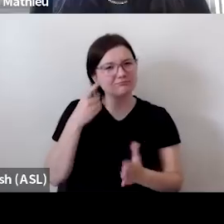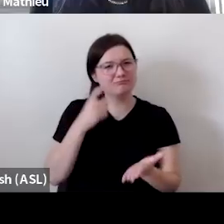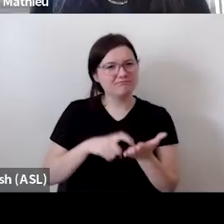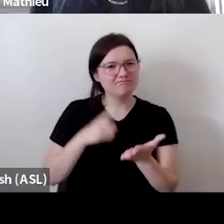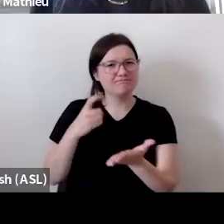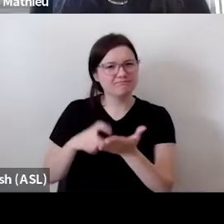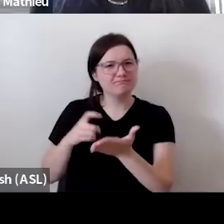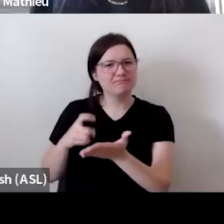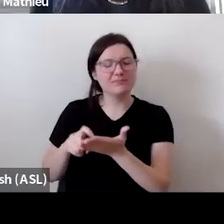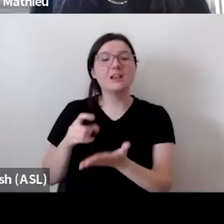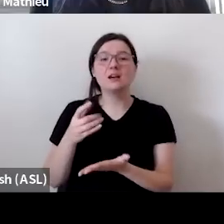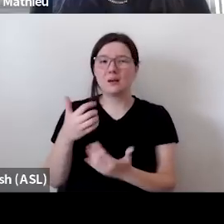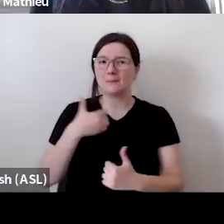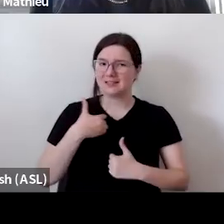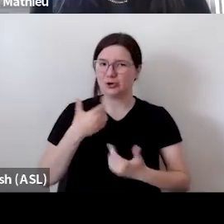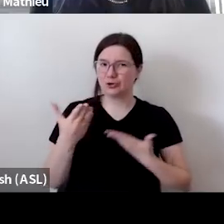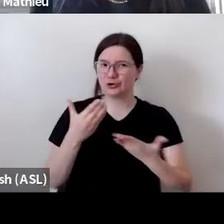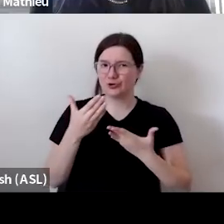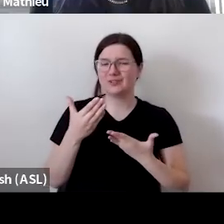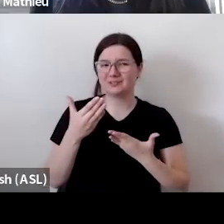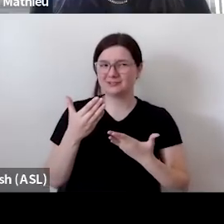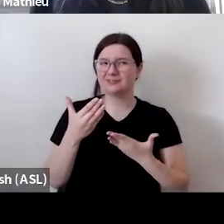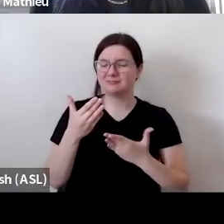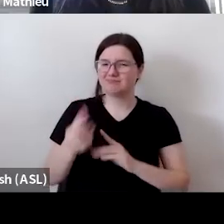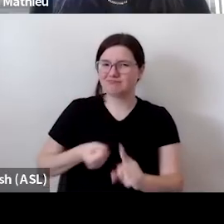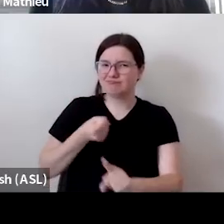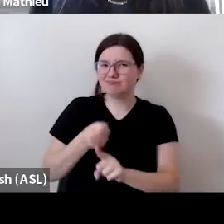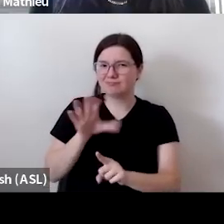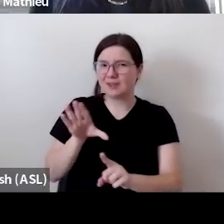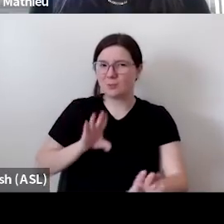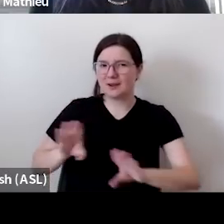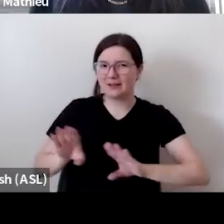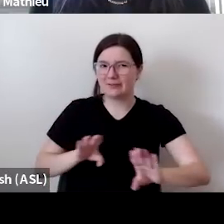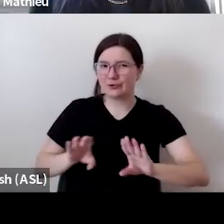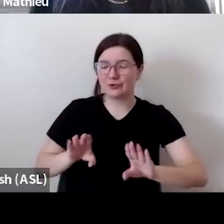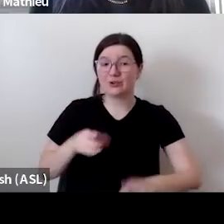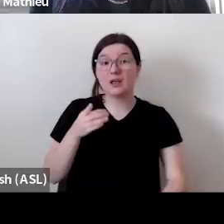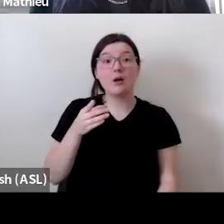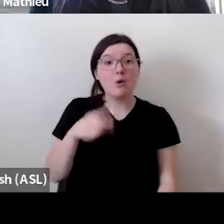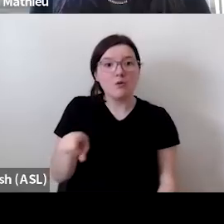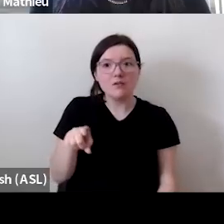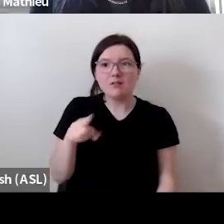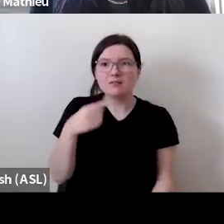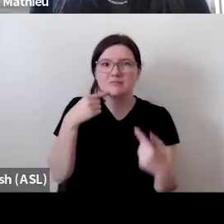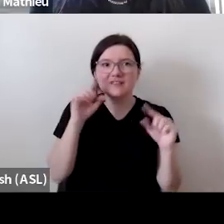that contribute the idea that you finally get to make your own decisions about what items you have